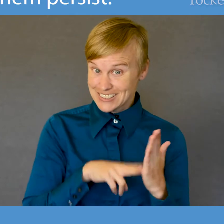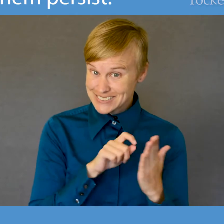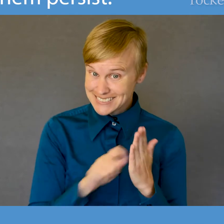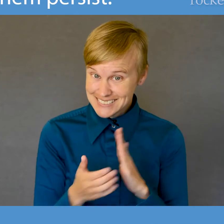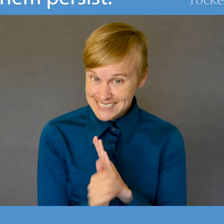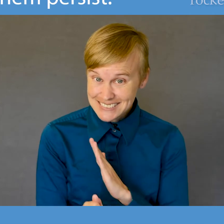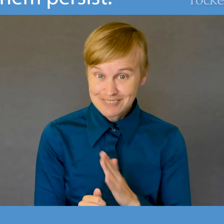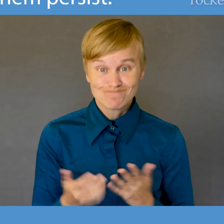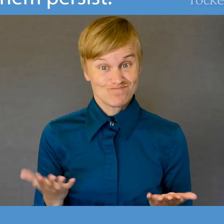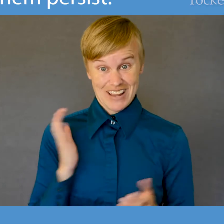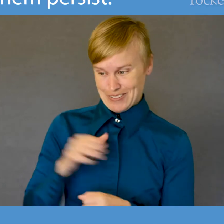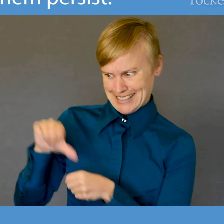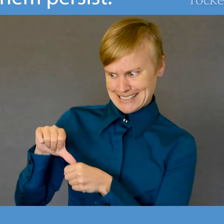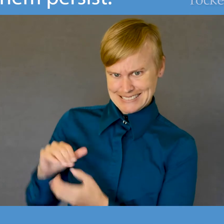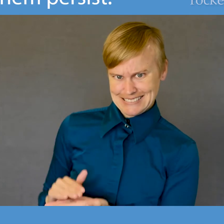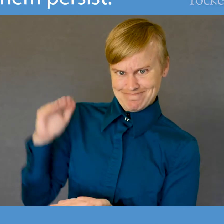that we can continue to engage in literacy.